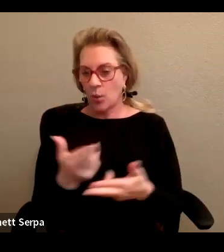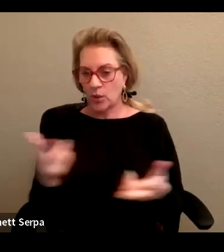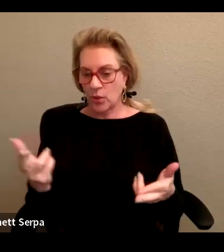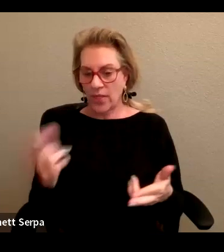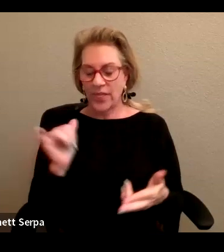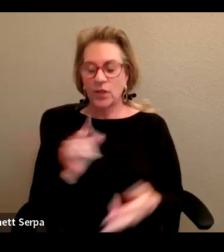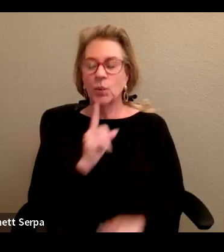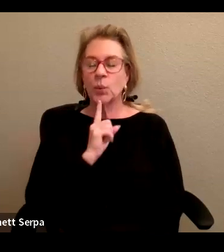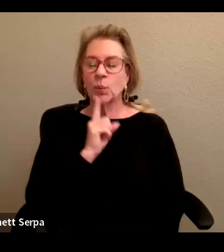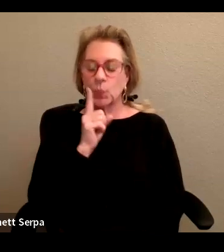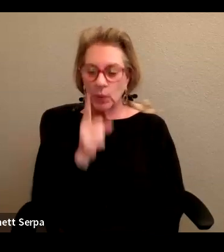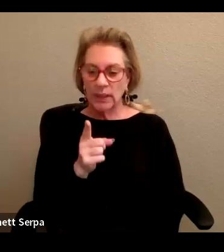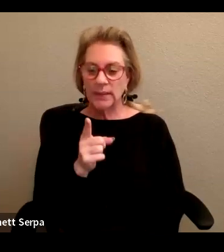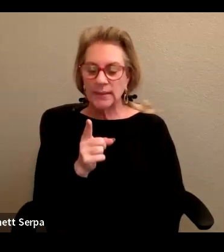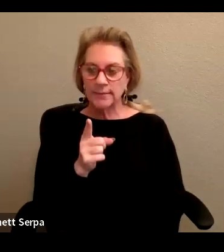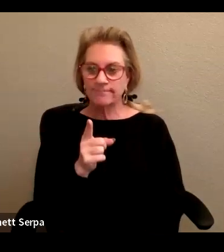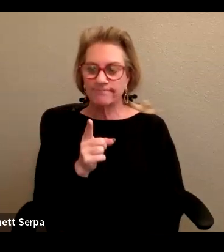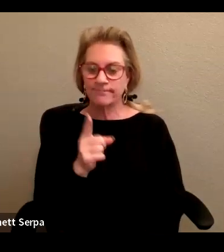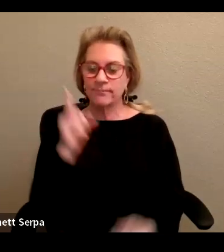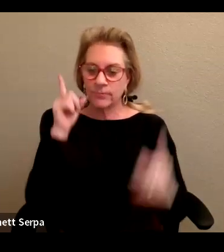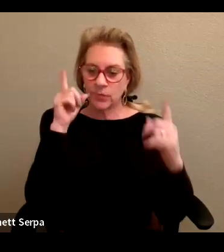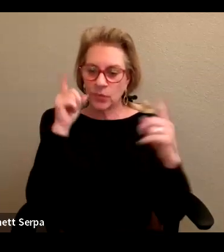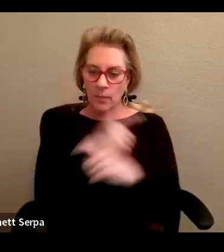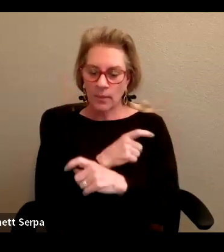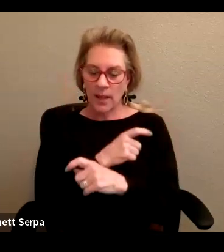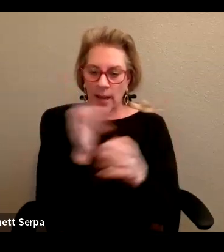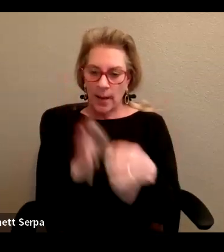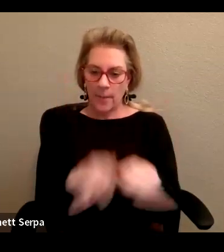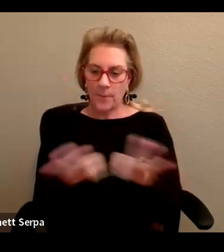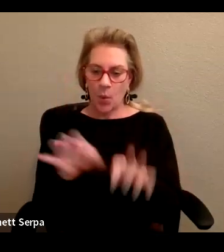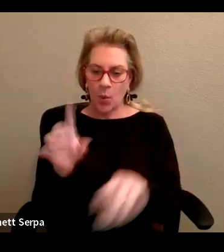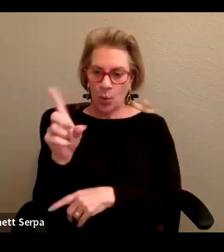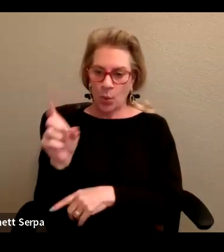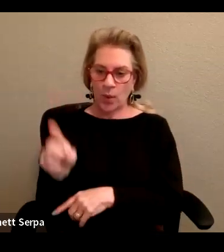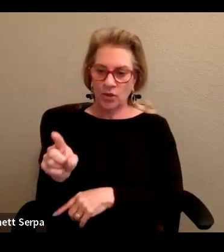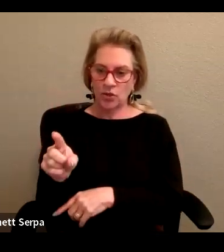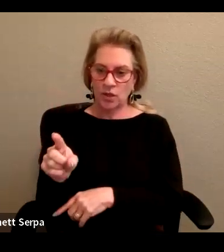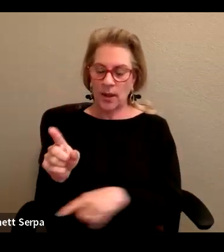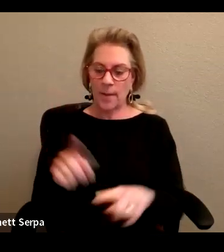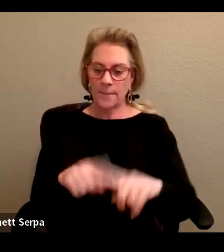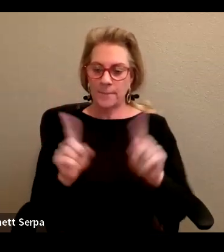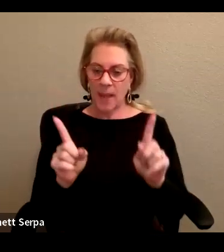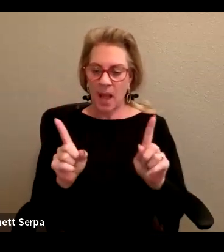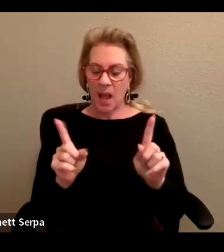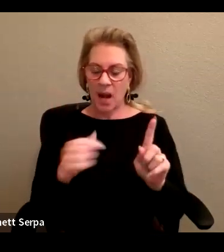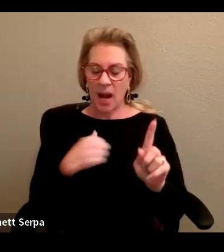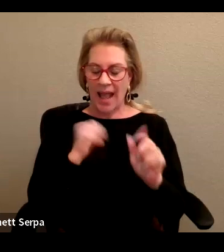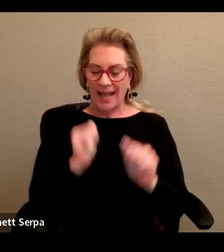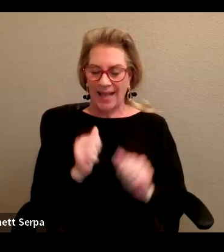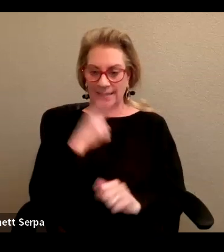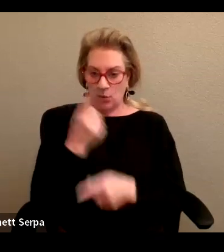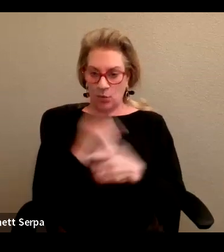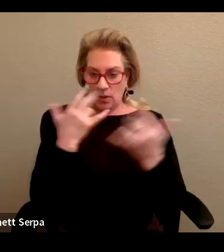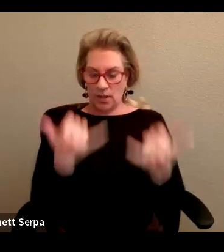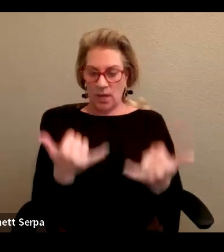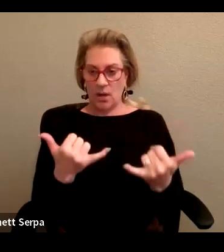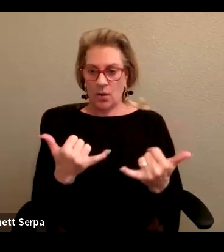really um complicated and important question um but what we will say currently is um you should